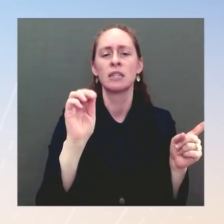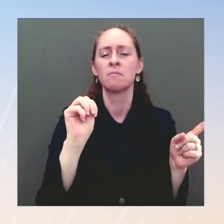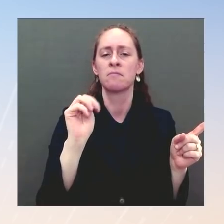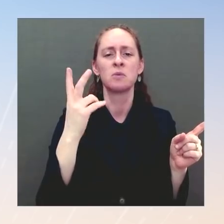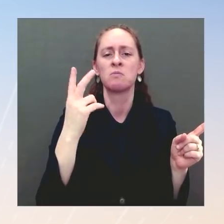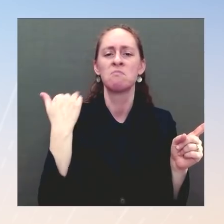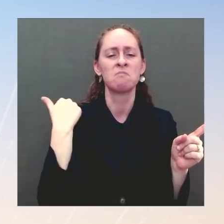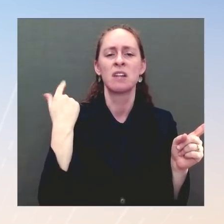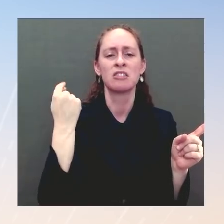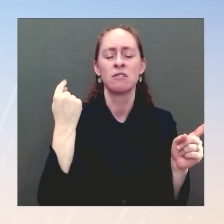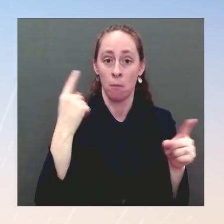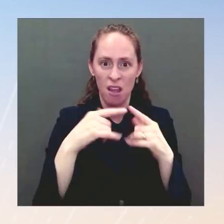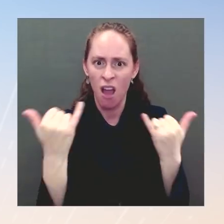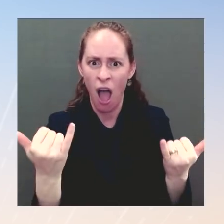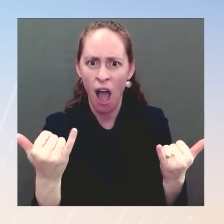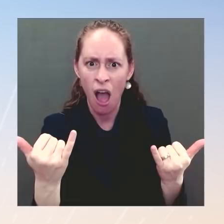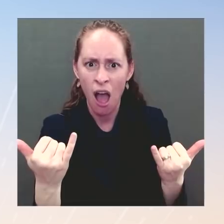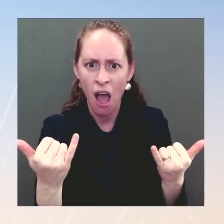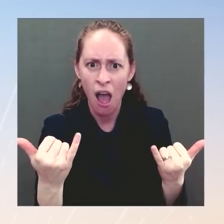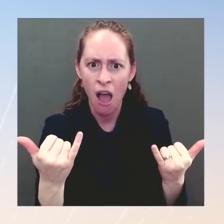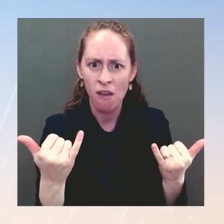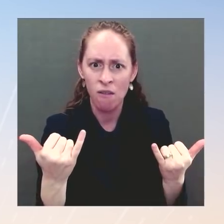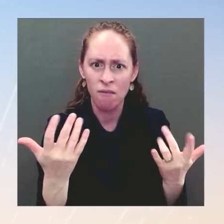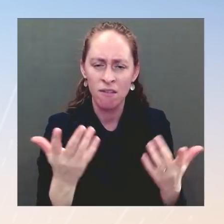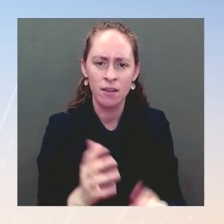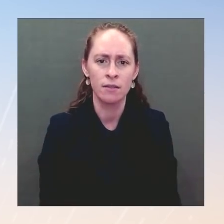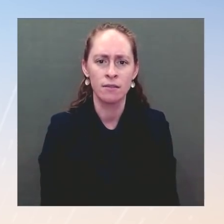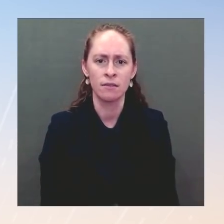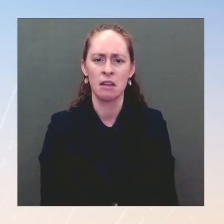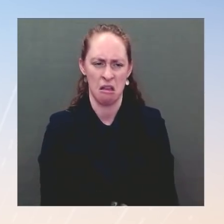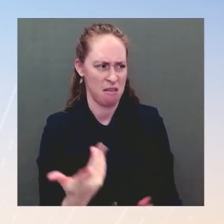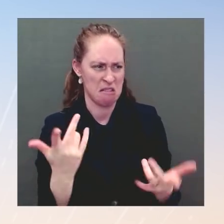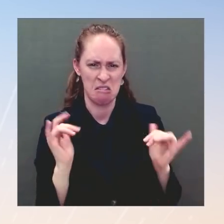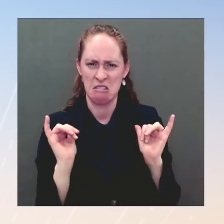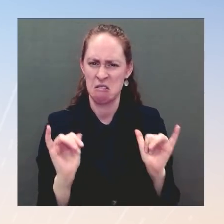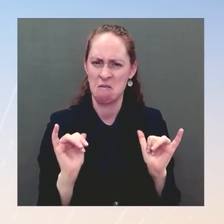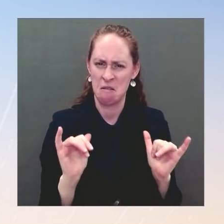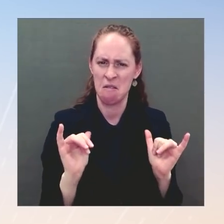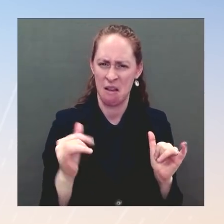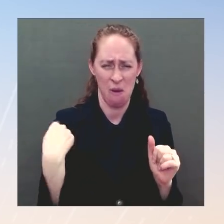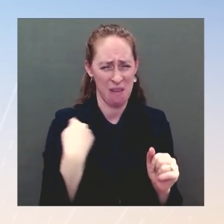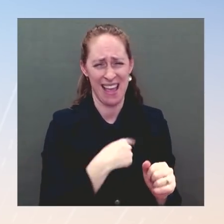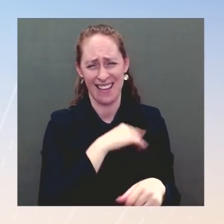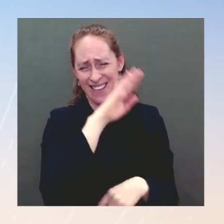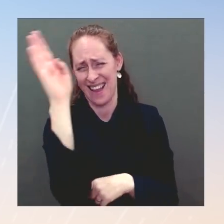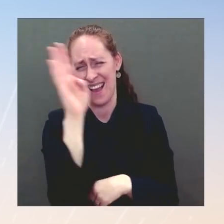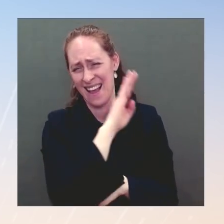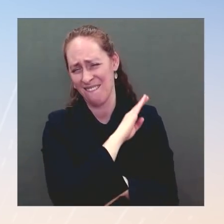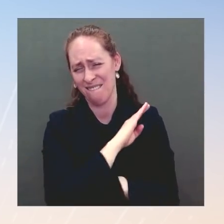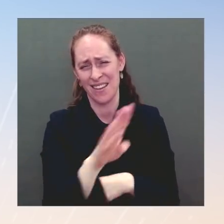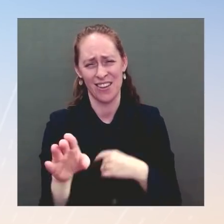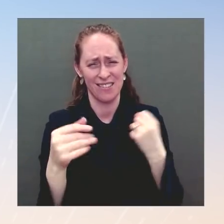We've never supported the pipeline. It was 98 percent built when the President took office. We've always spoken out against the pipeline.